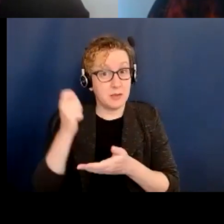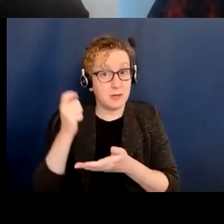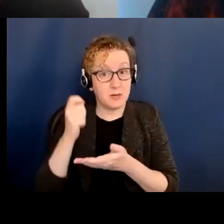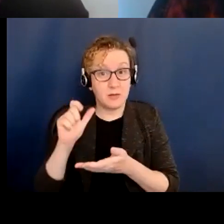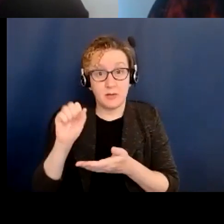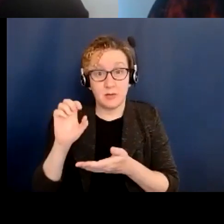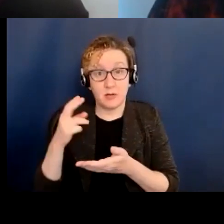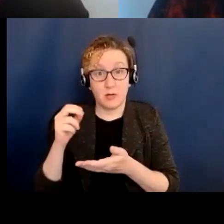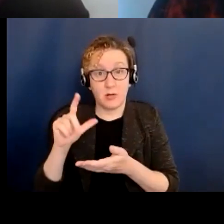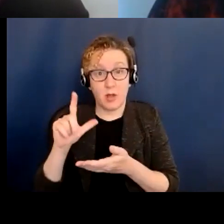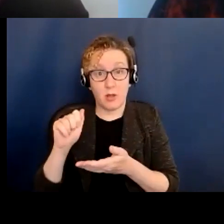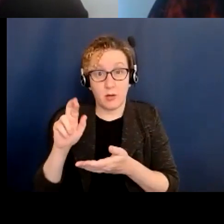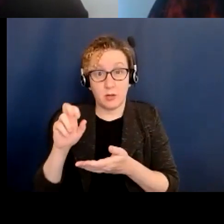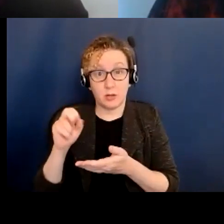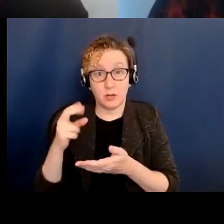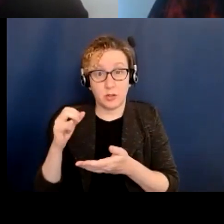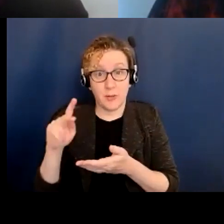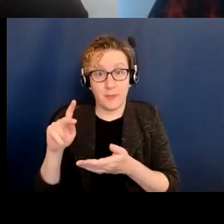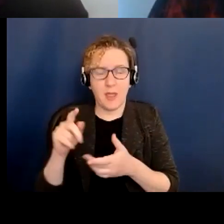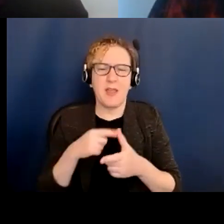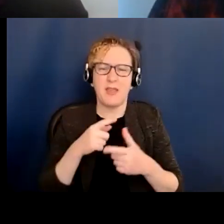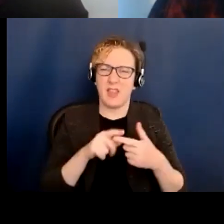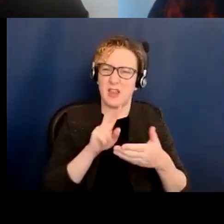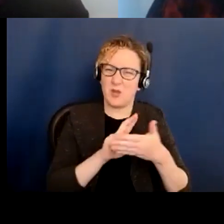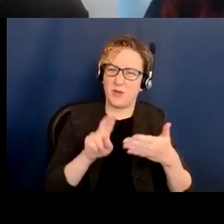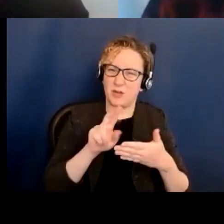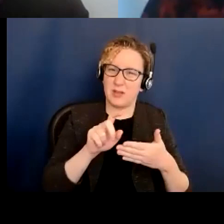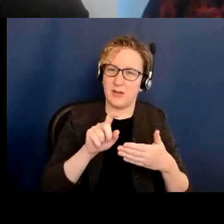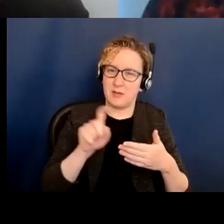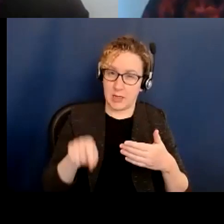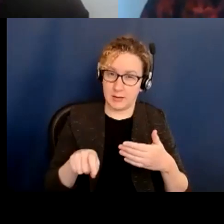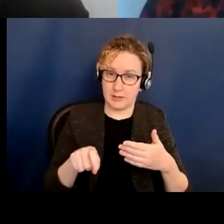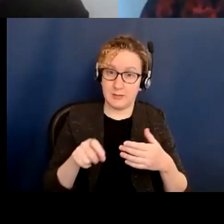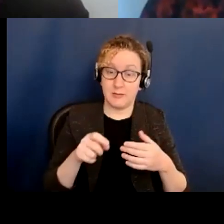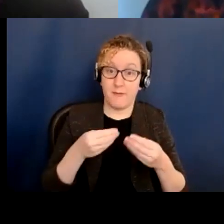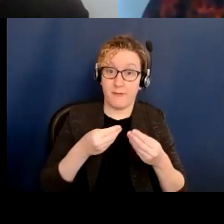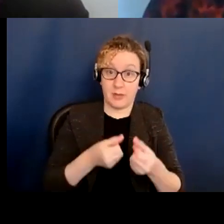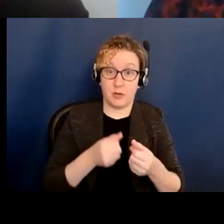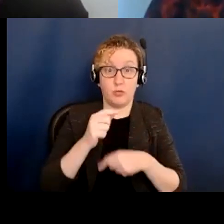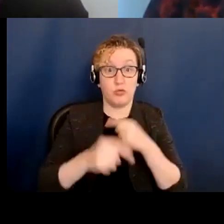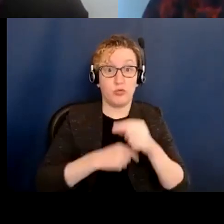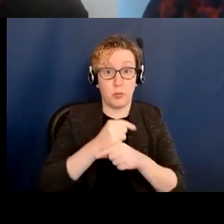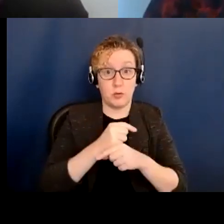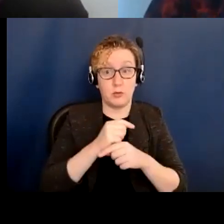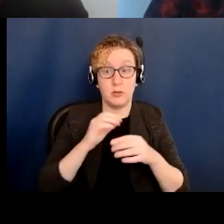UT funding it through the global exchange type programs.